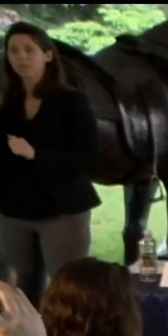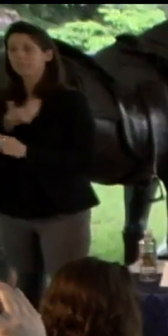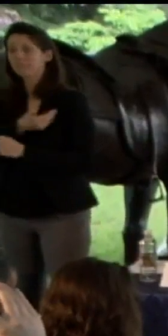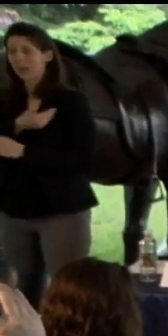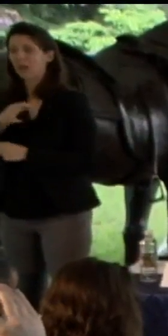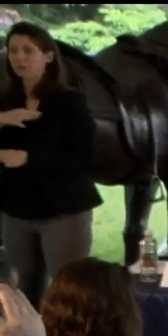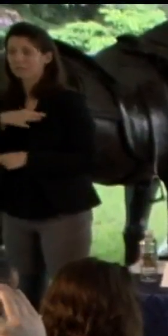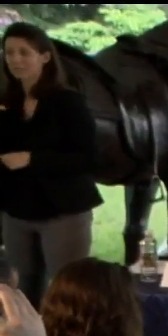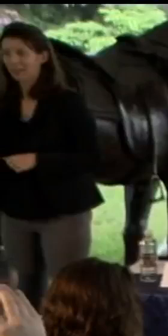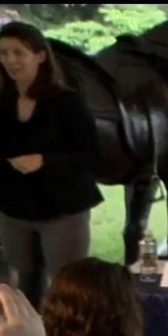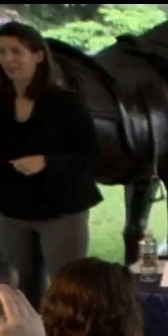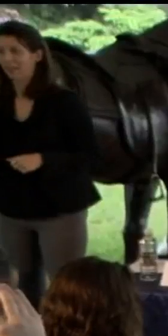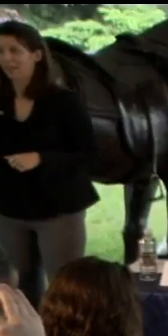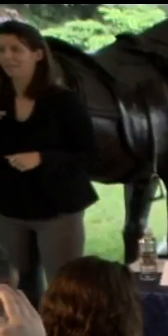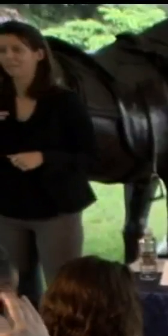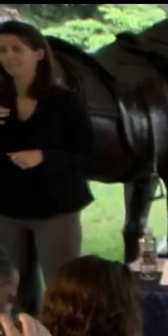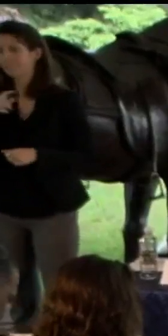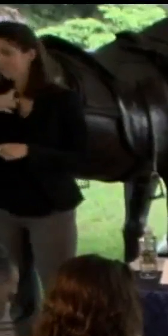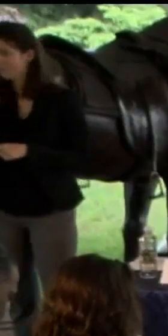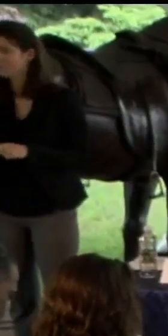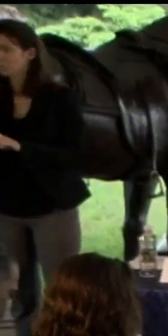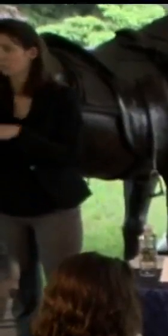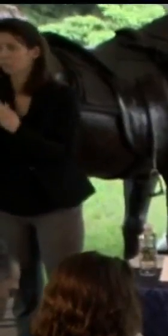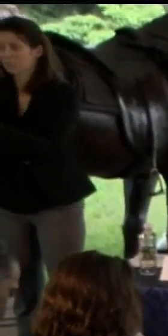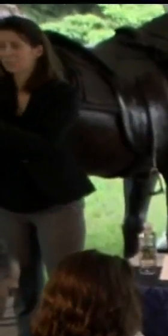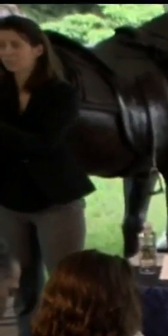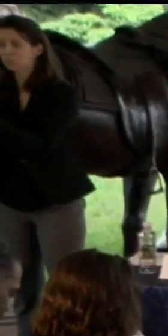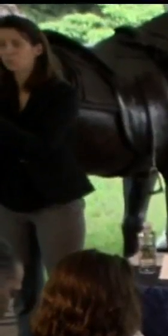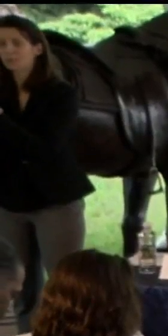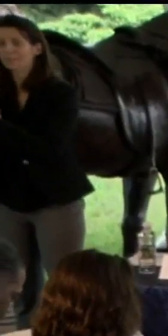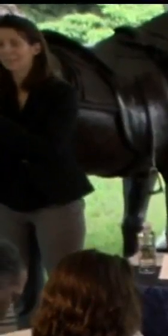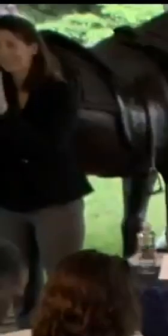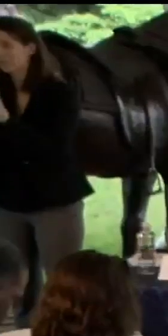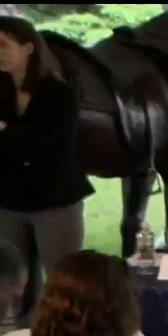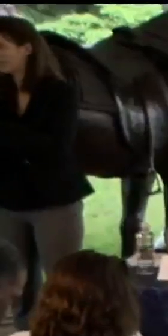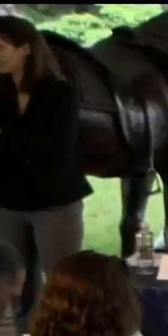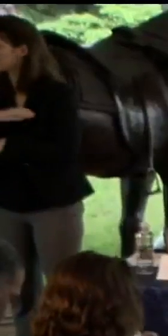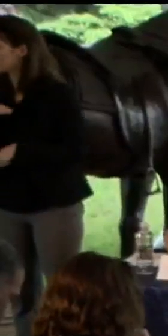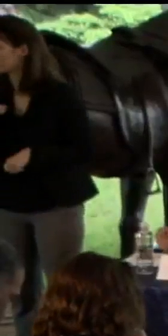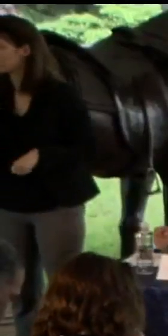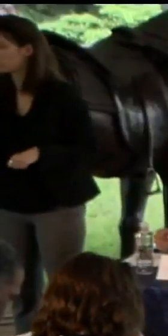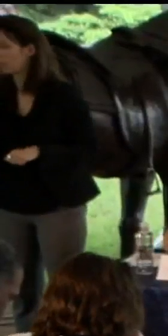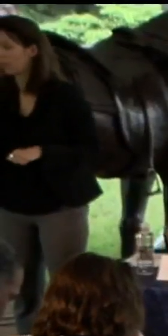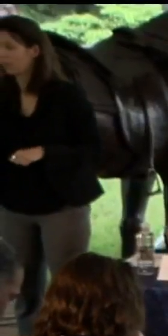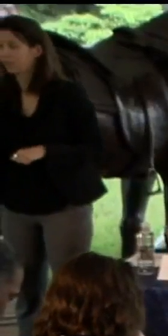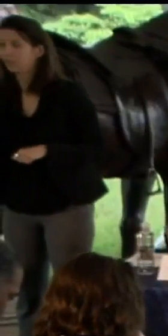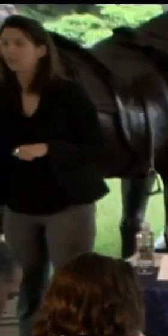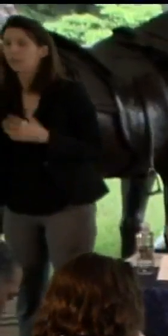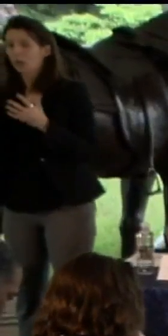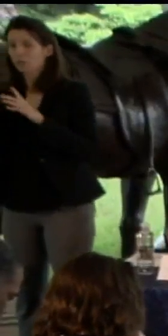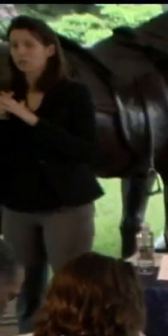AS WELL. I WOULD ALSO LIKE TO